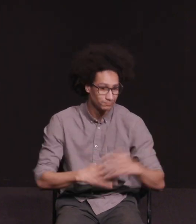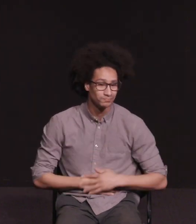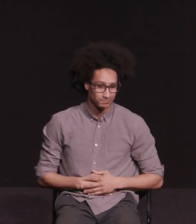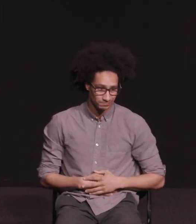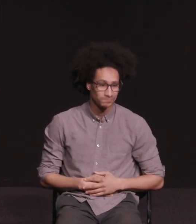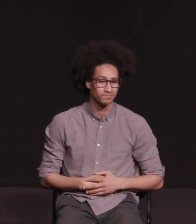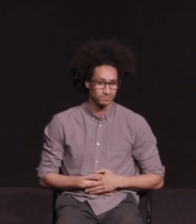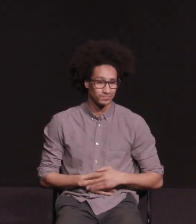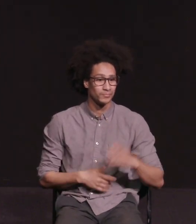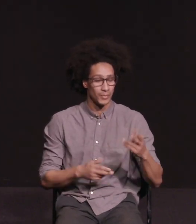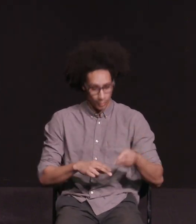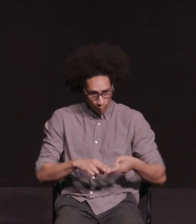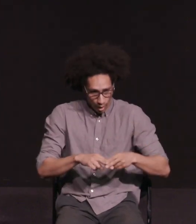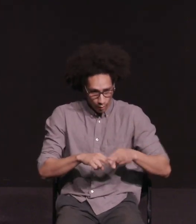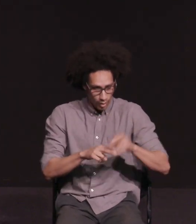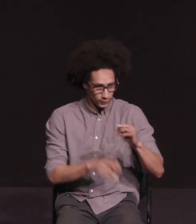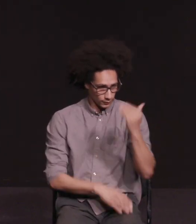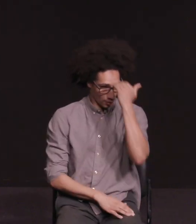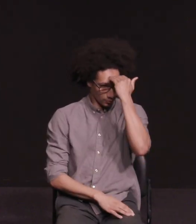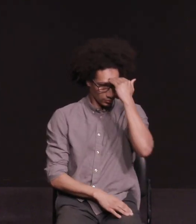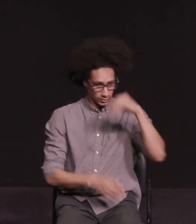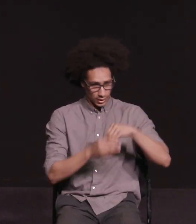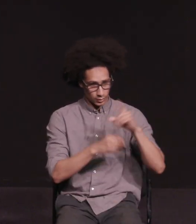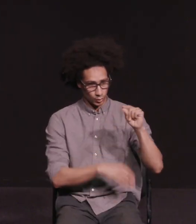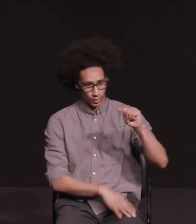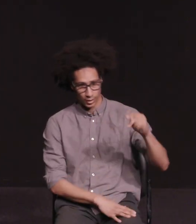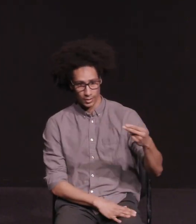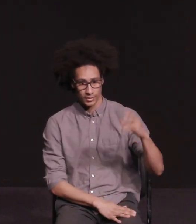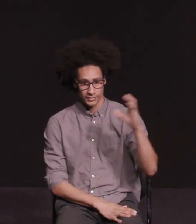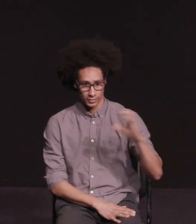of consciousness in the 20th century led by author/scholar